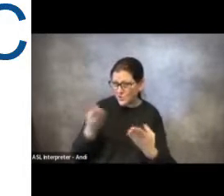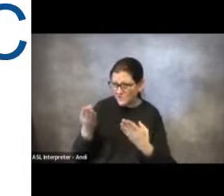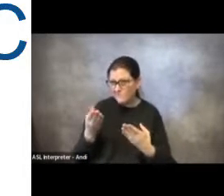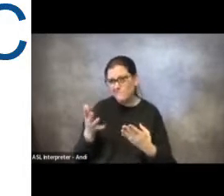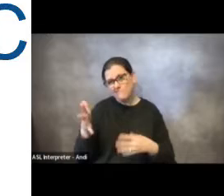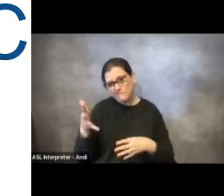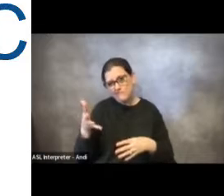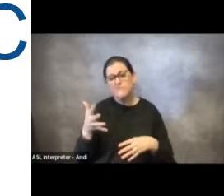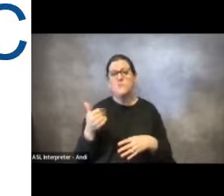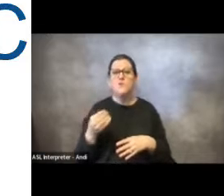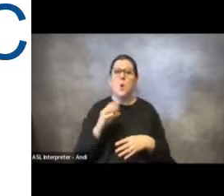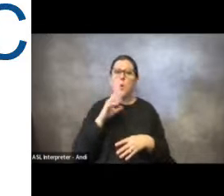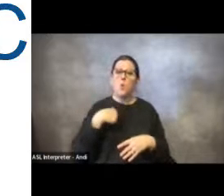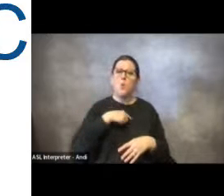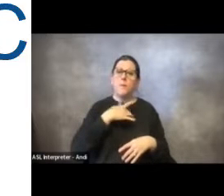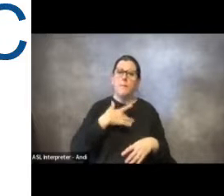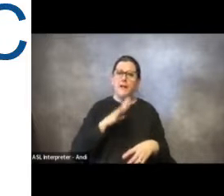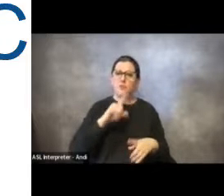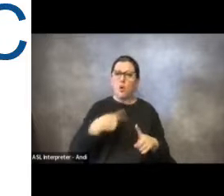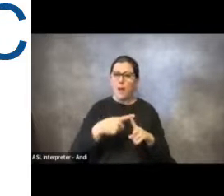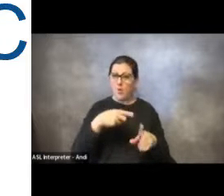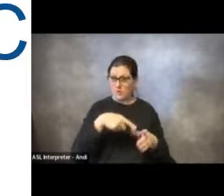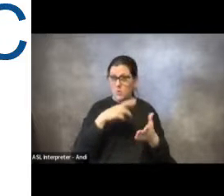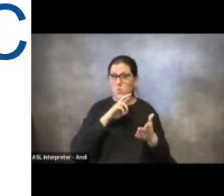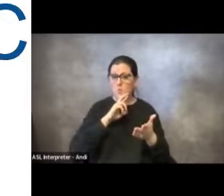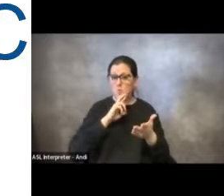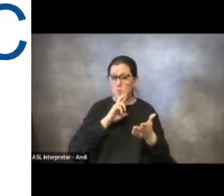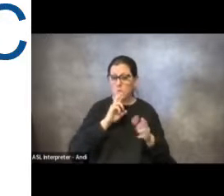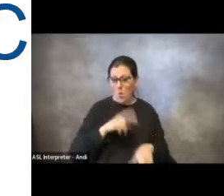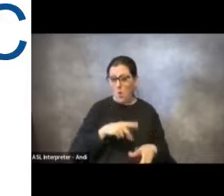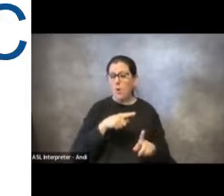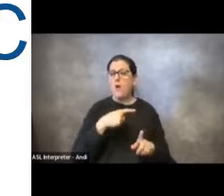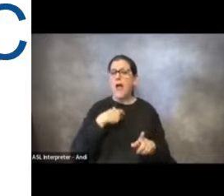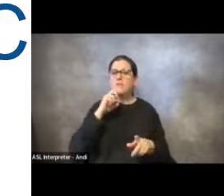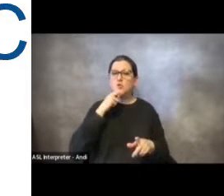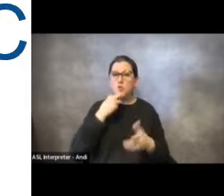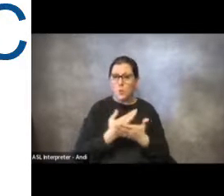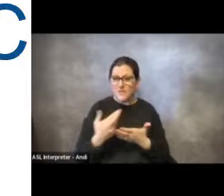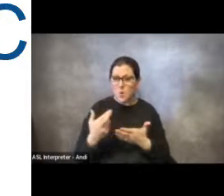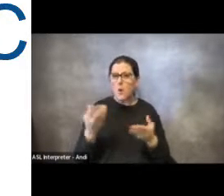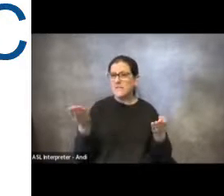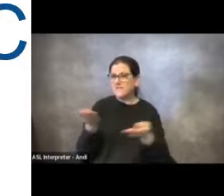So one of the things we talked about in the report is neuro resource, you know, facilitation, and really, that